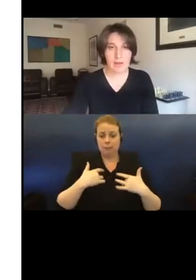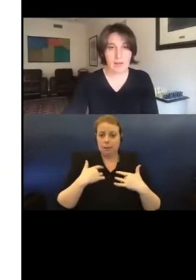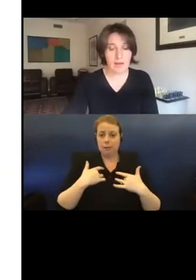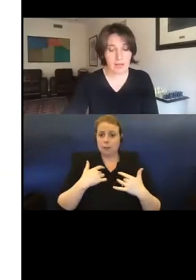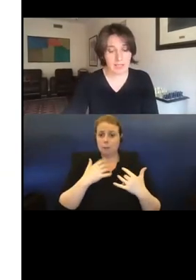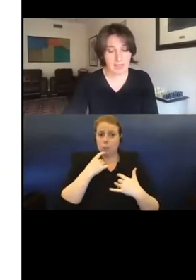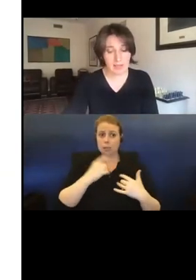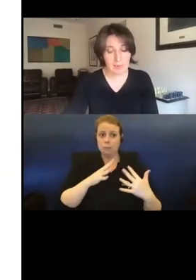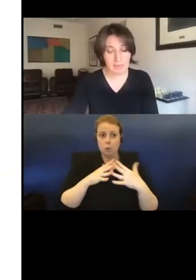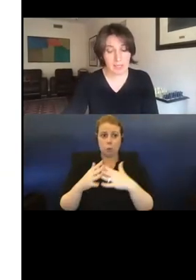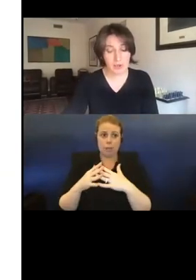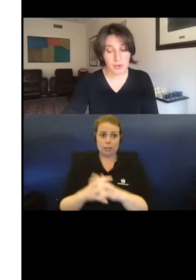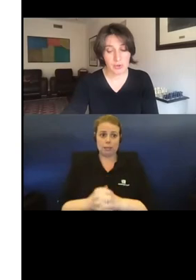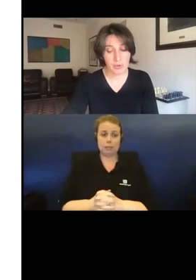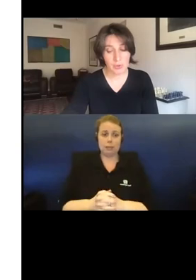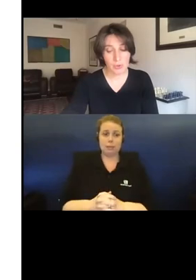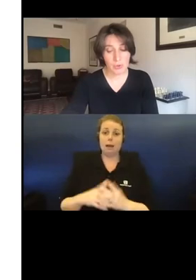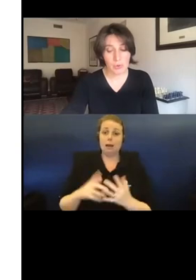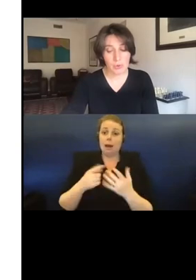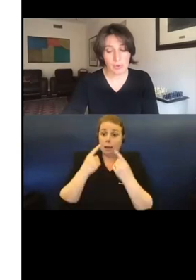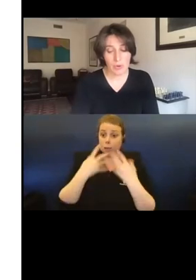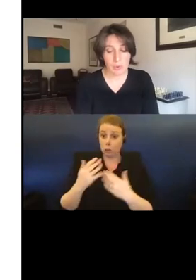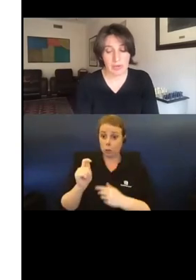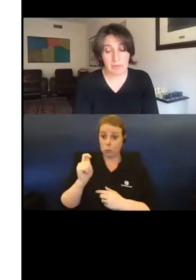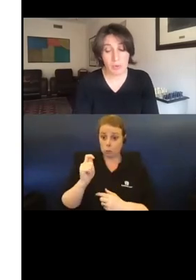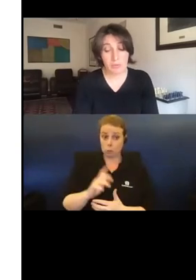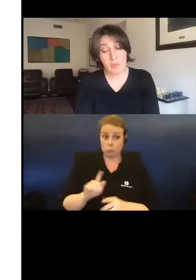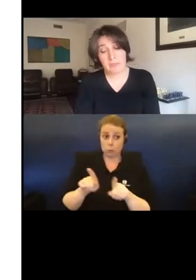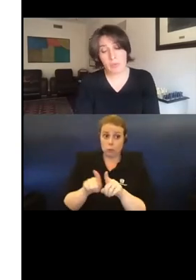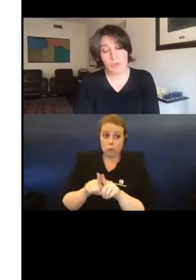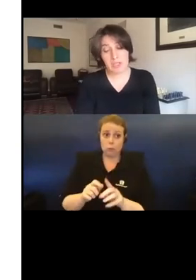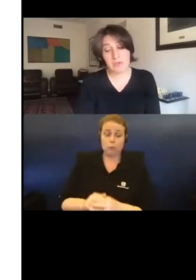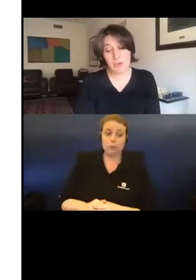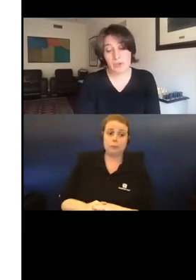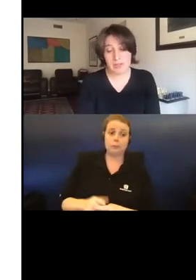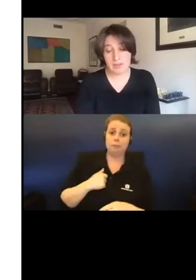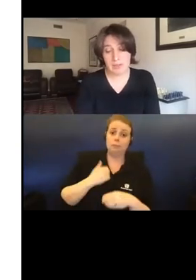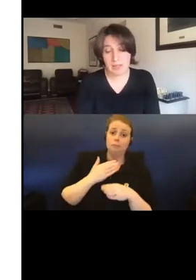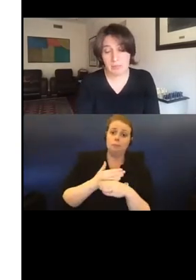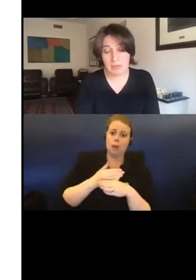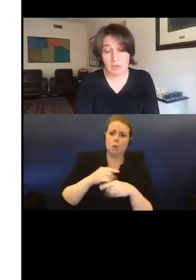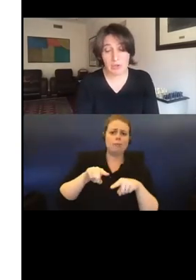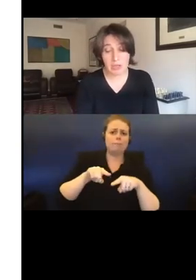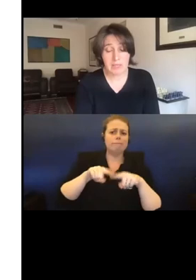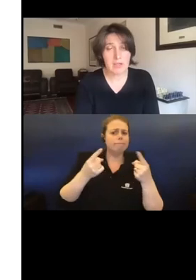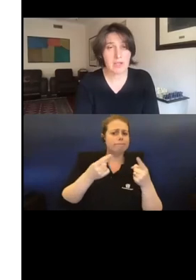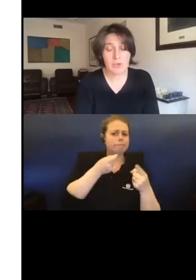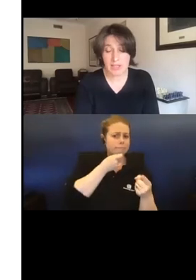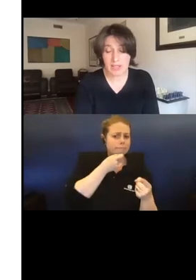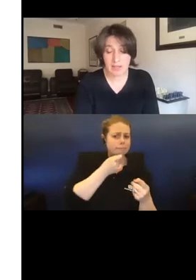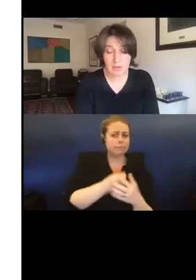i have another upcoming show wherever where my work diverges but will but i'll close here with